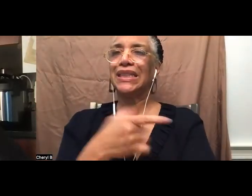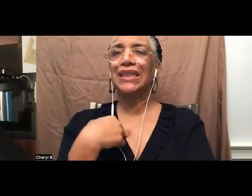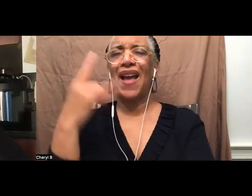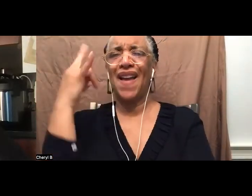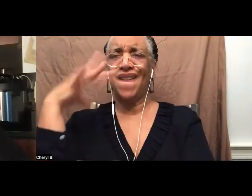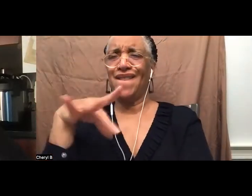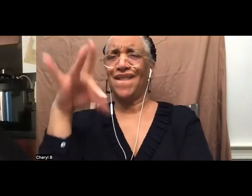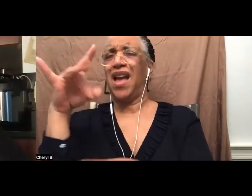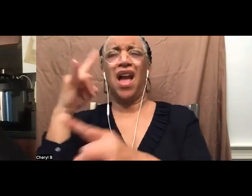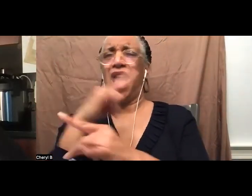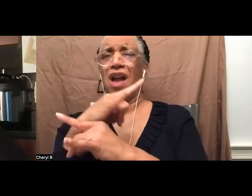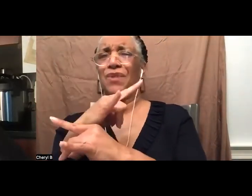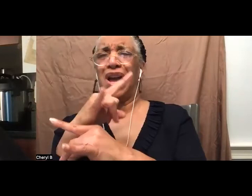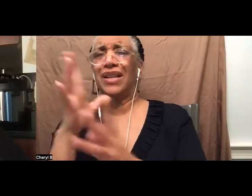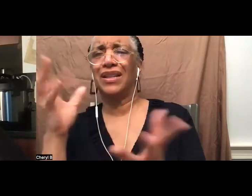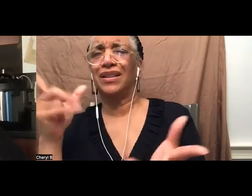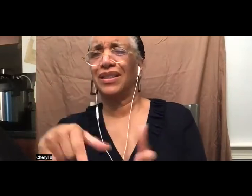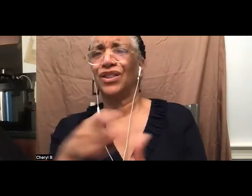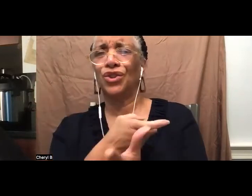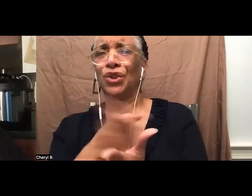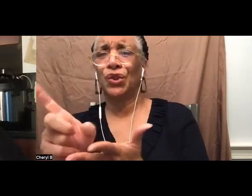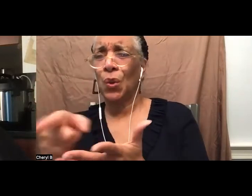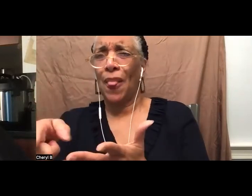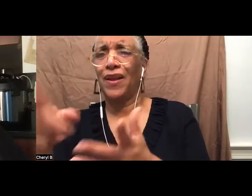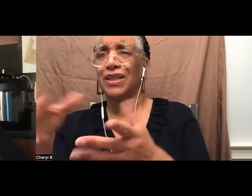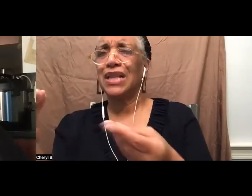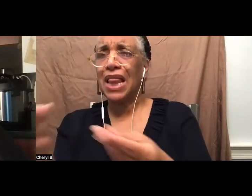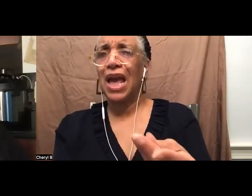destroying a piece of land and killing people is also